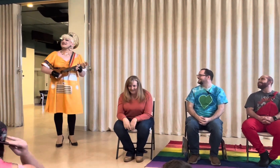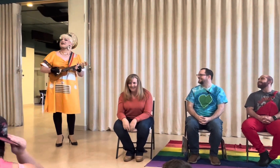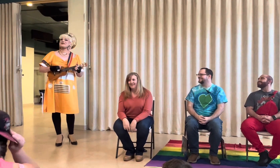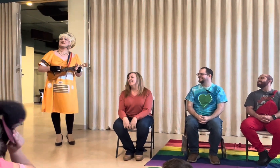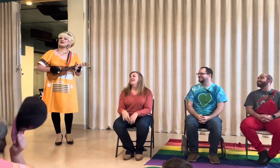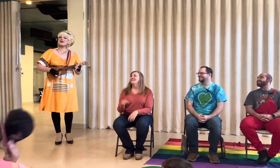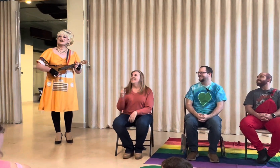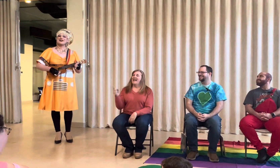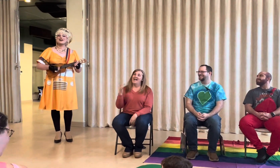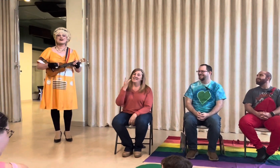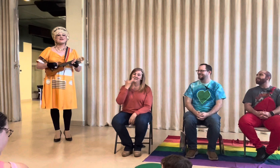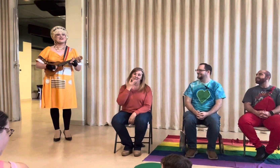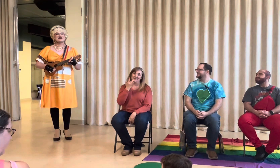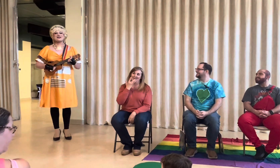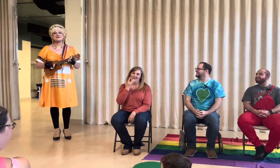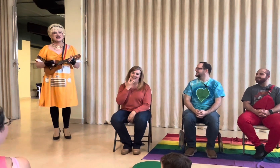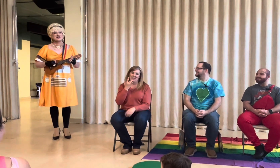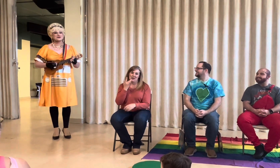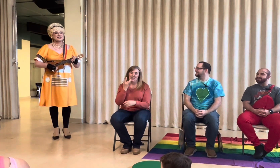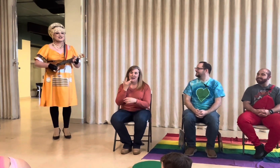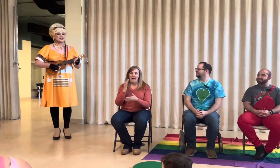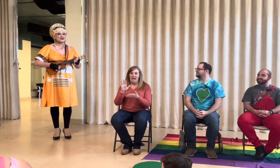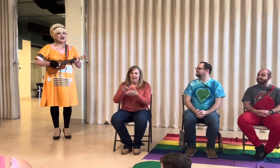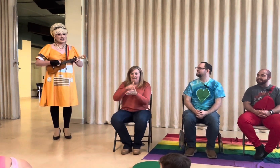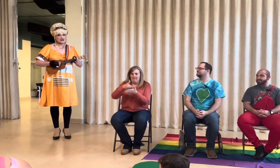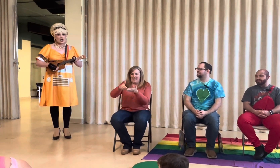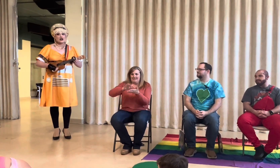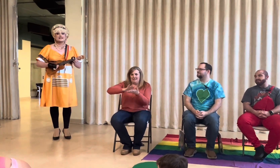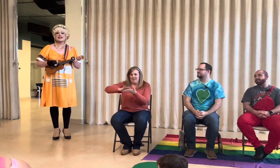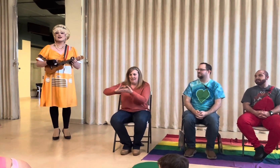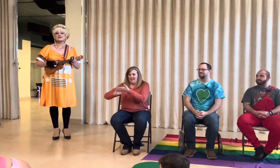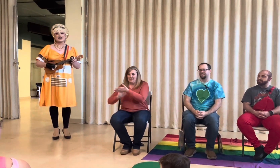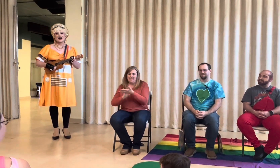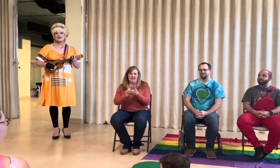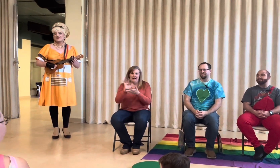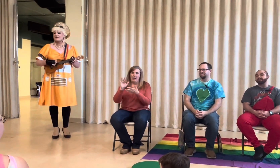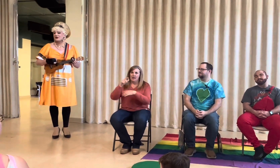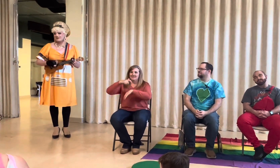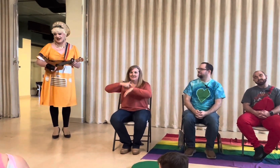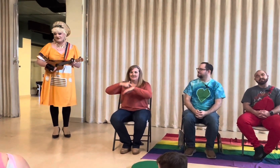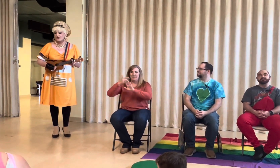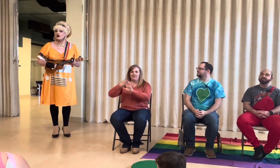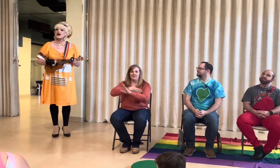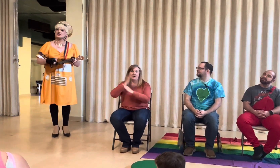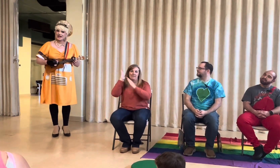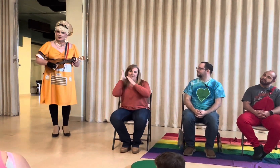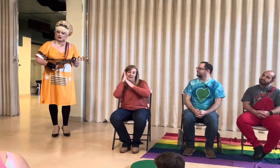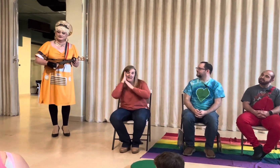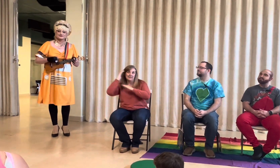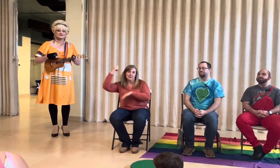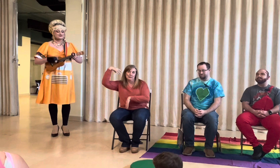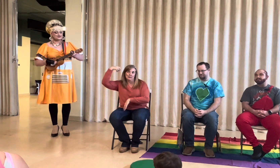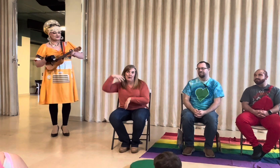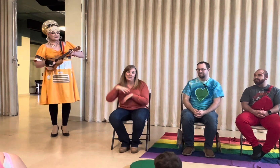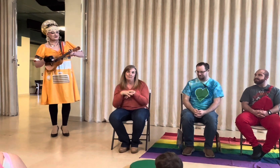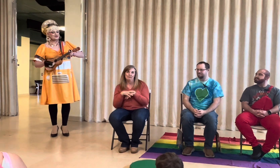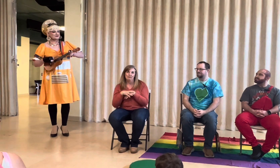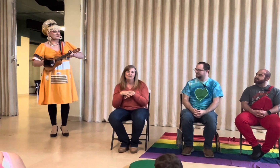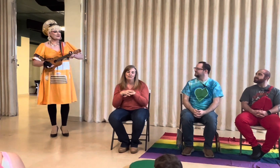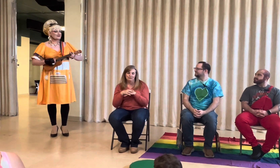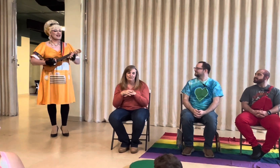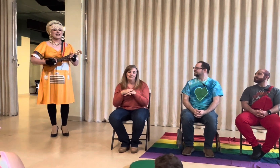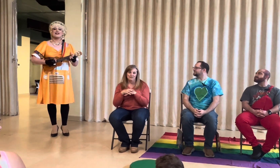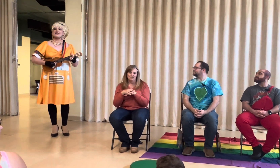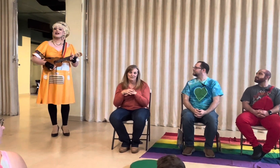And they prefer fingerpaint twister as long as there's time before bed for a shower